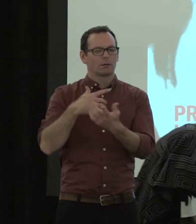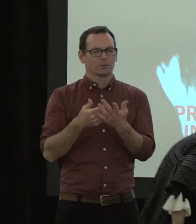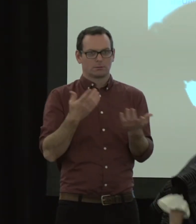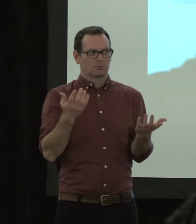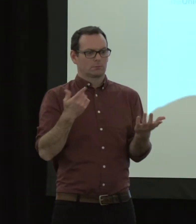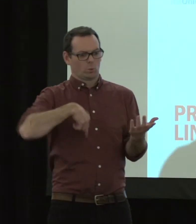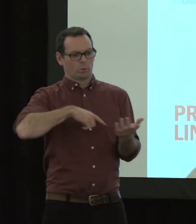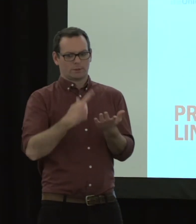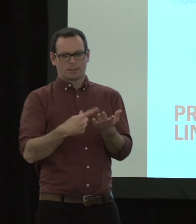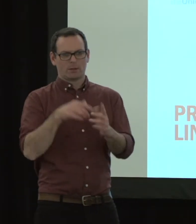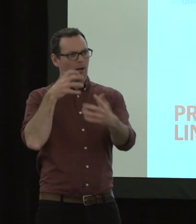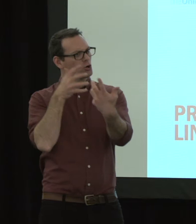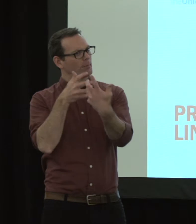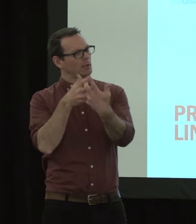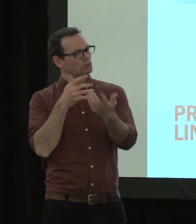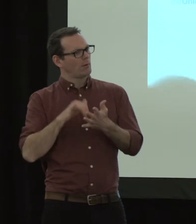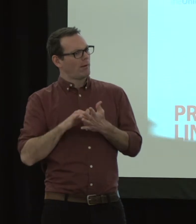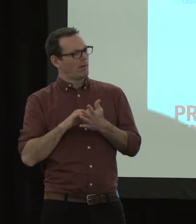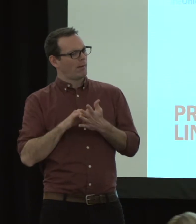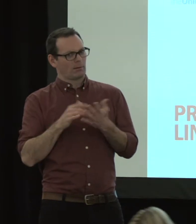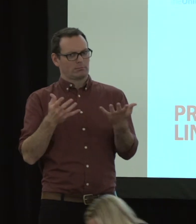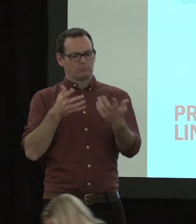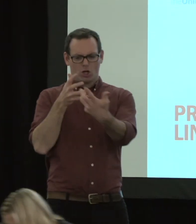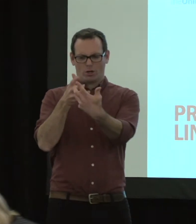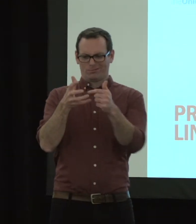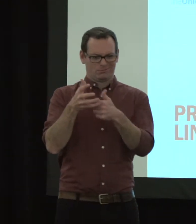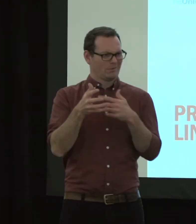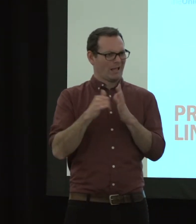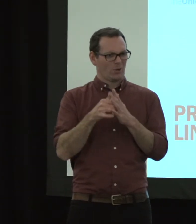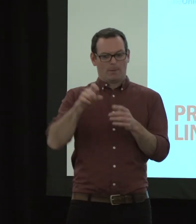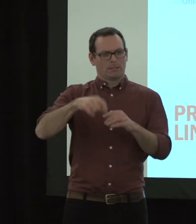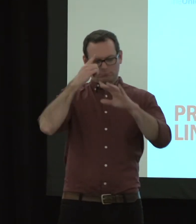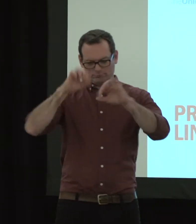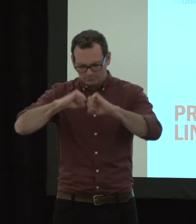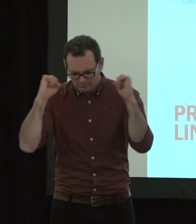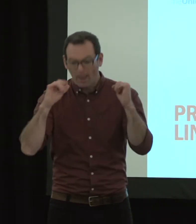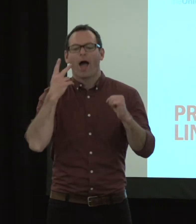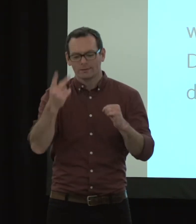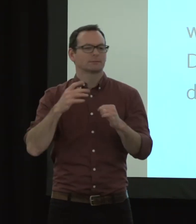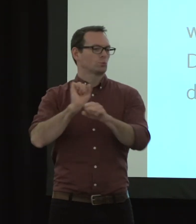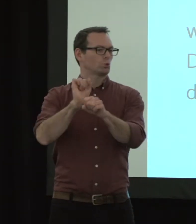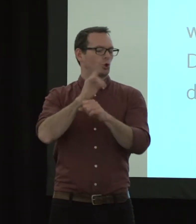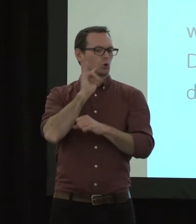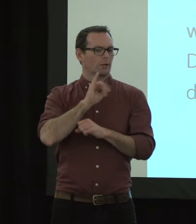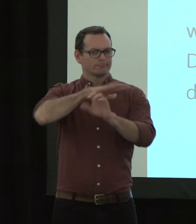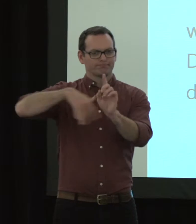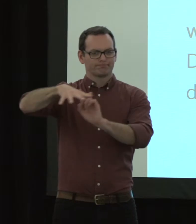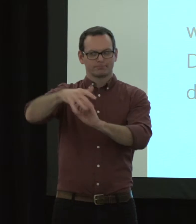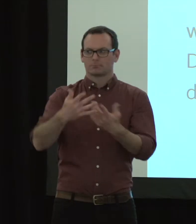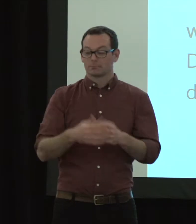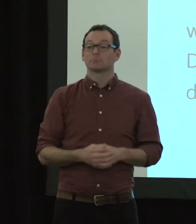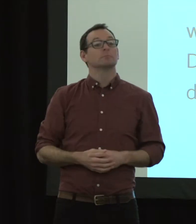the actual work is, in order to then make that match. So, John also is a union